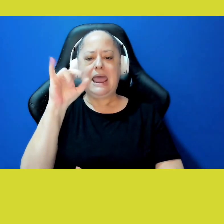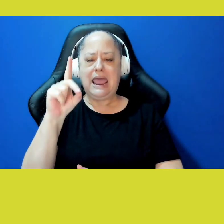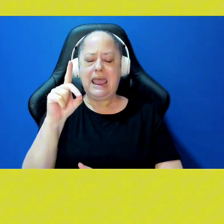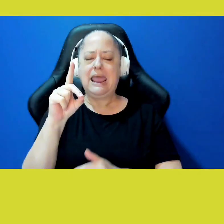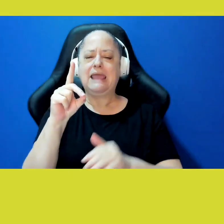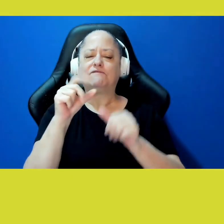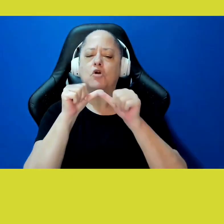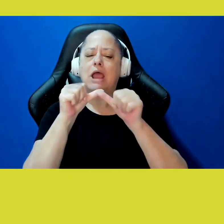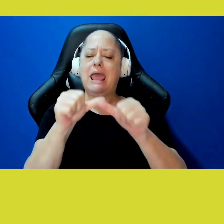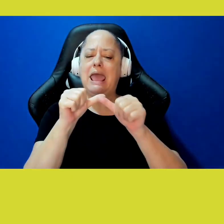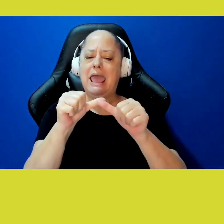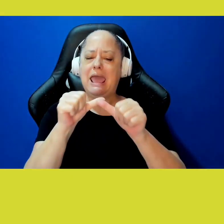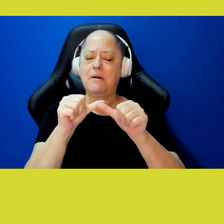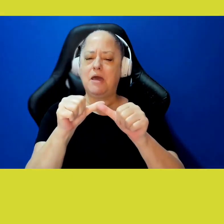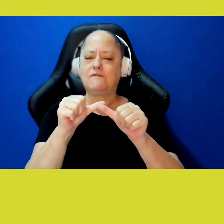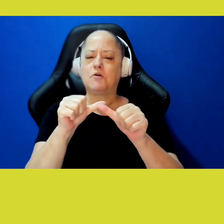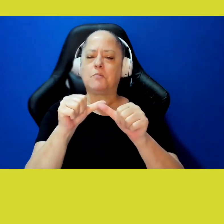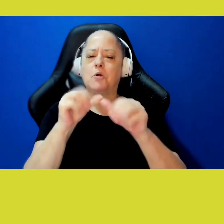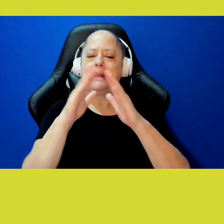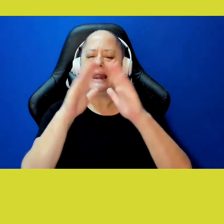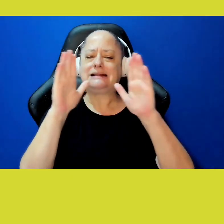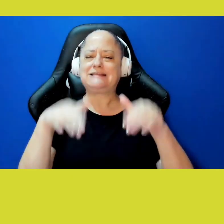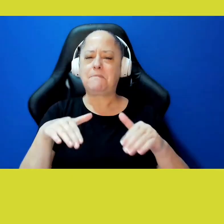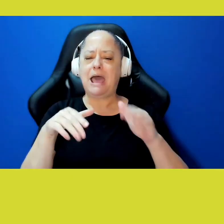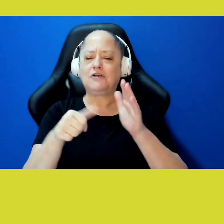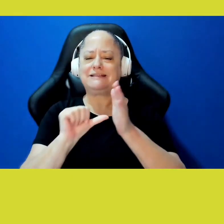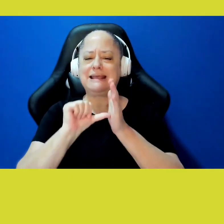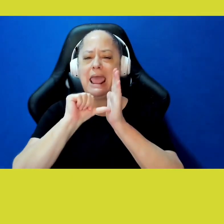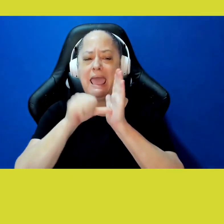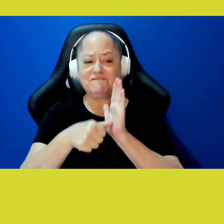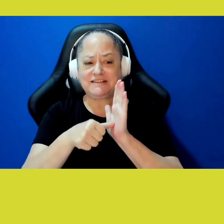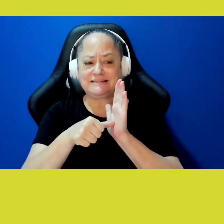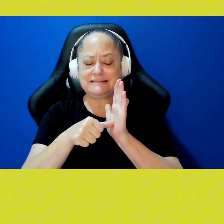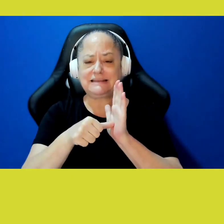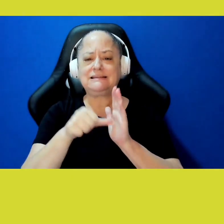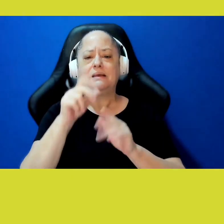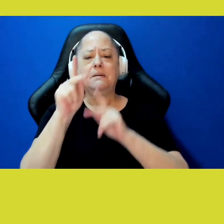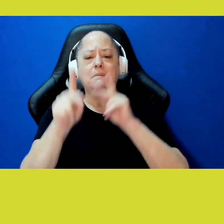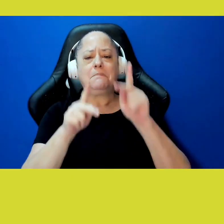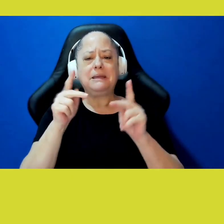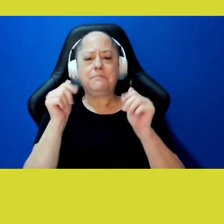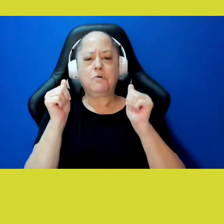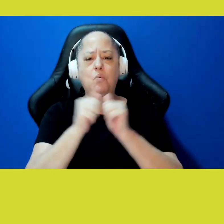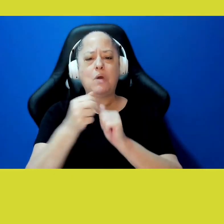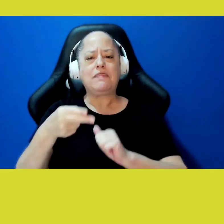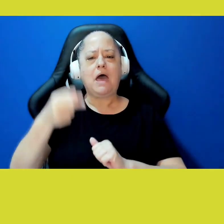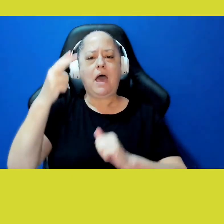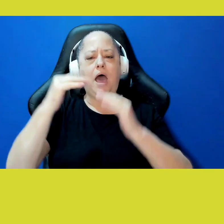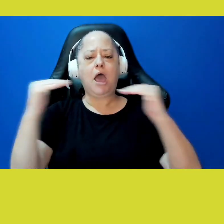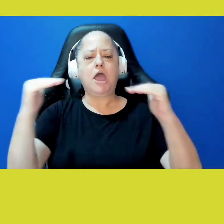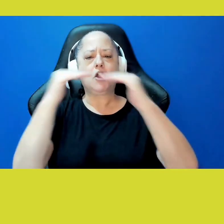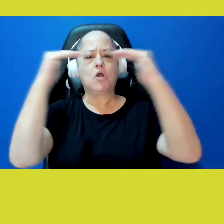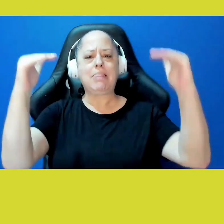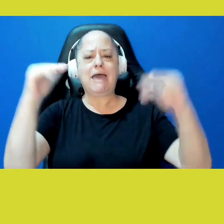and folks with with higher levels of need, the